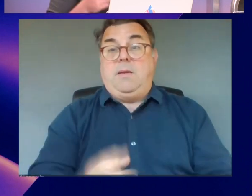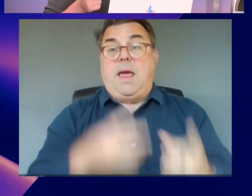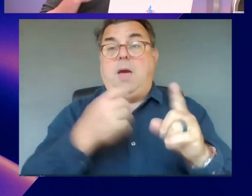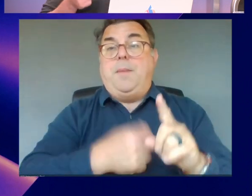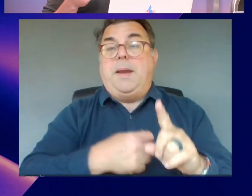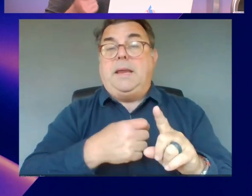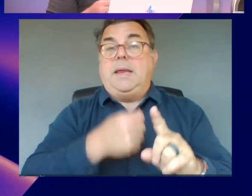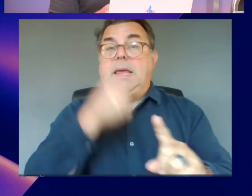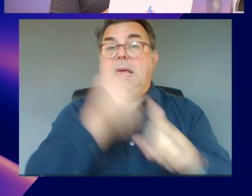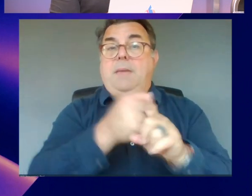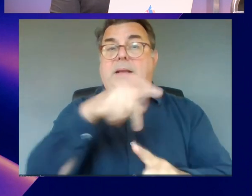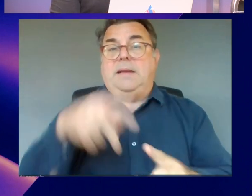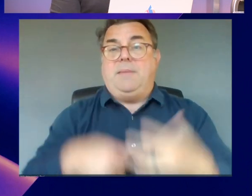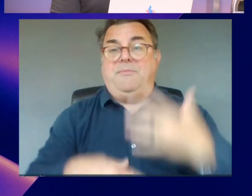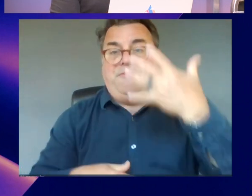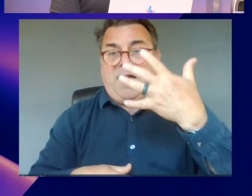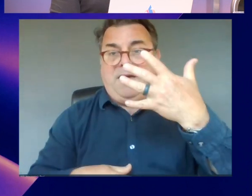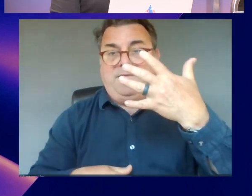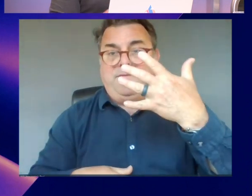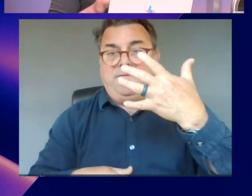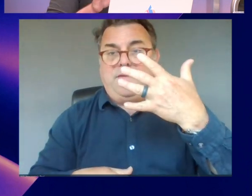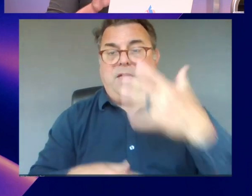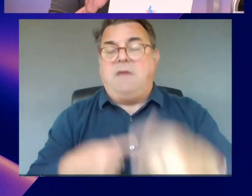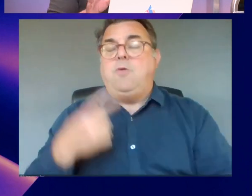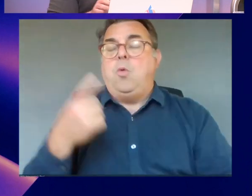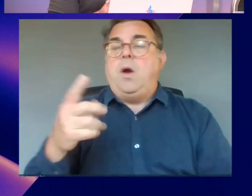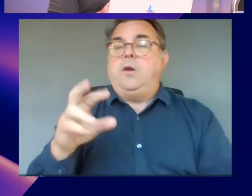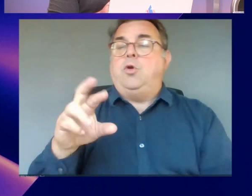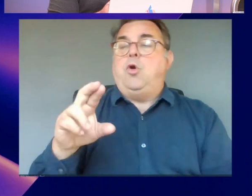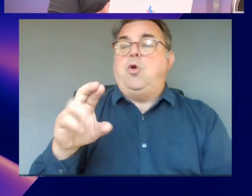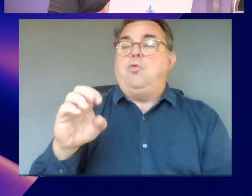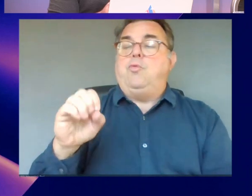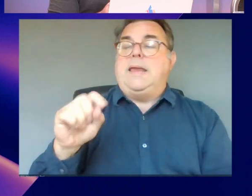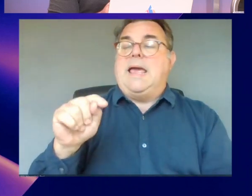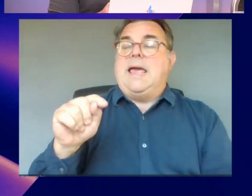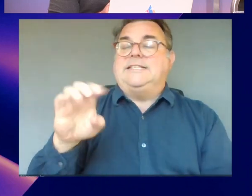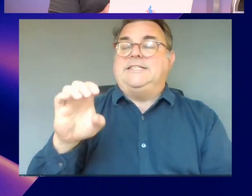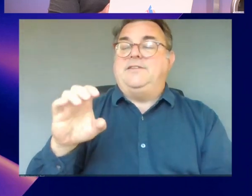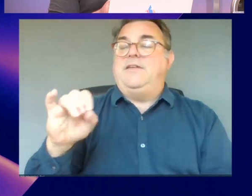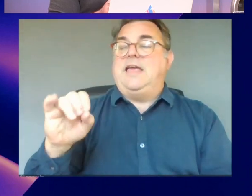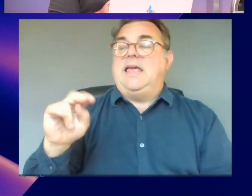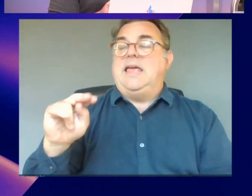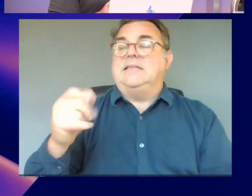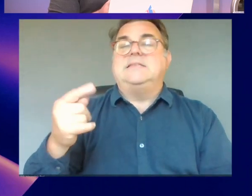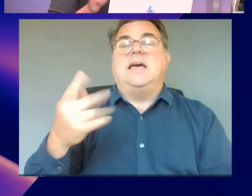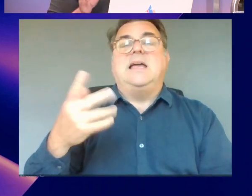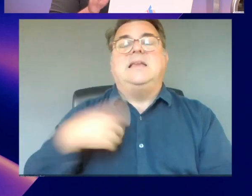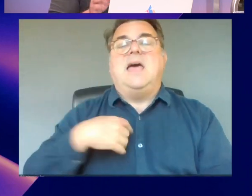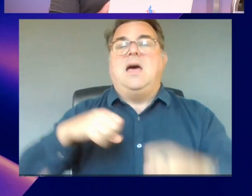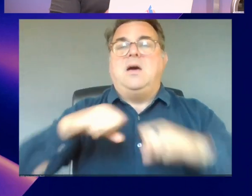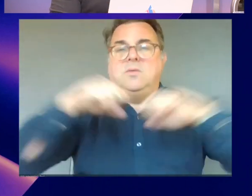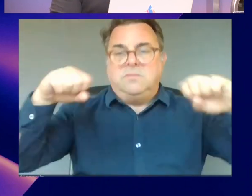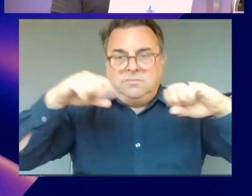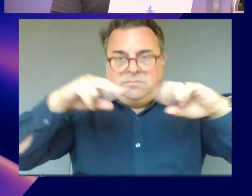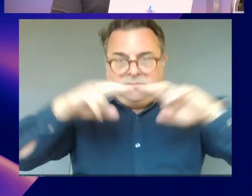and you have an ongoing reactive insight. So what we're gonna do now is we're gonna dive more into insights and that's where the power of logs